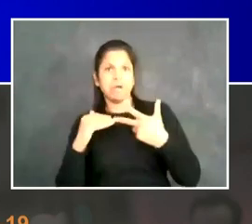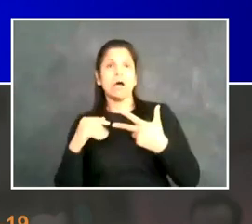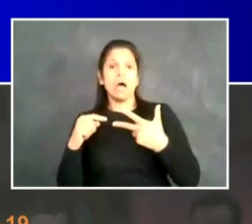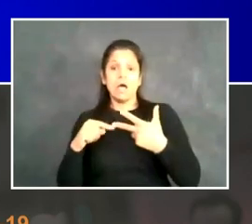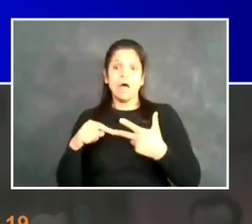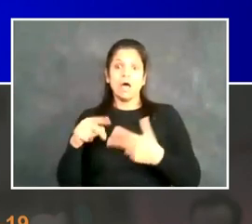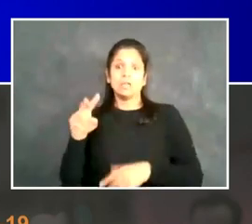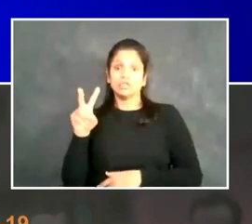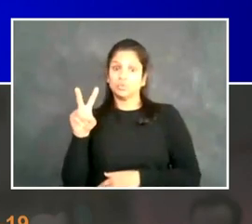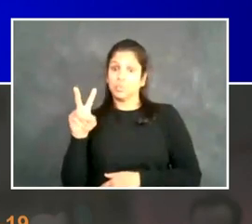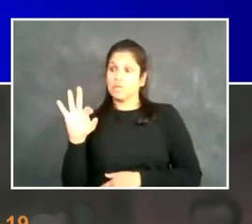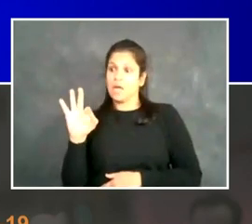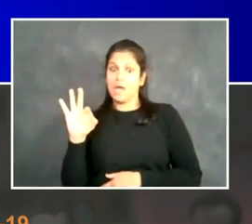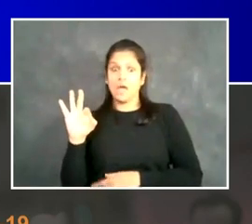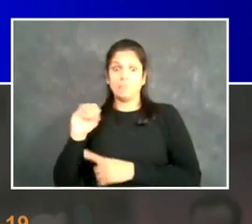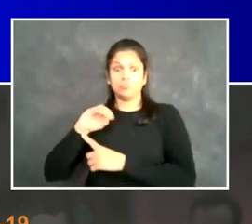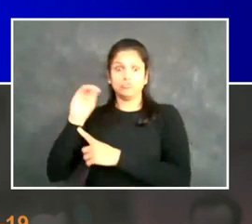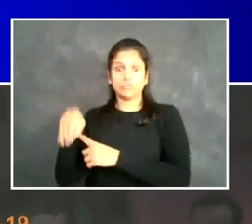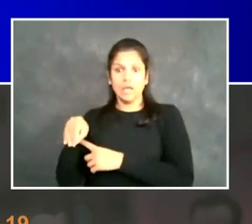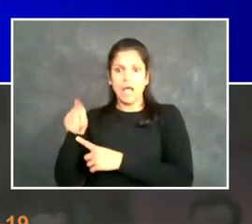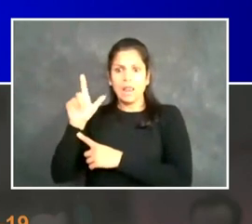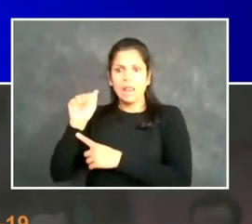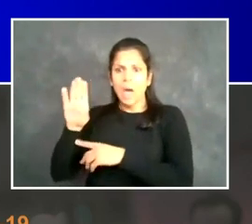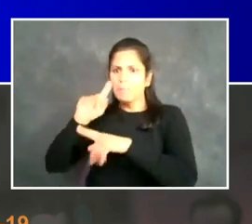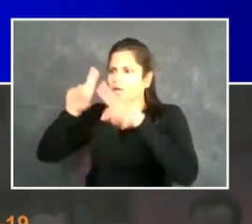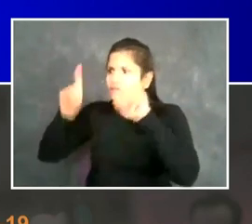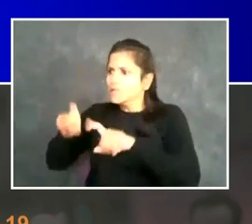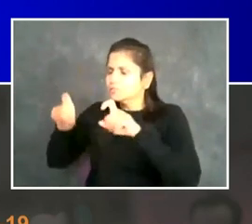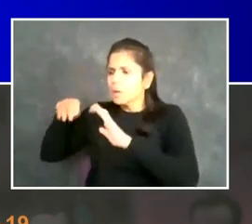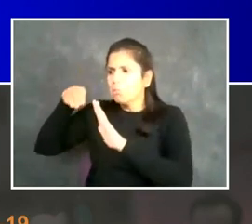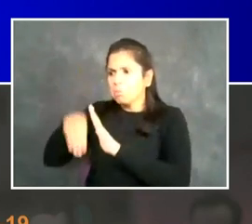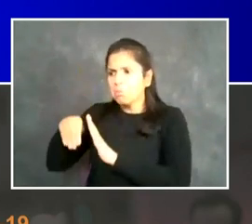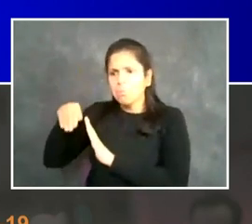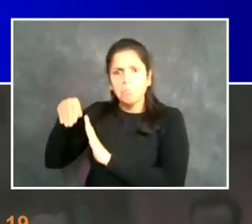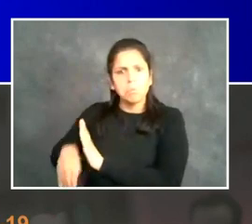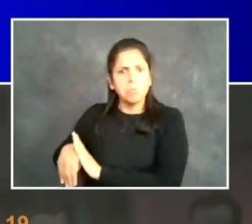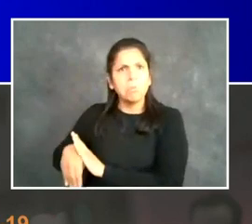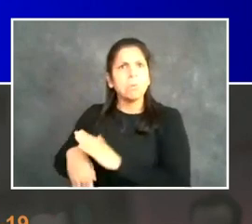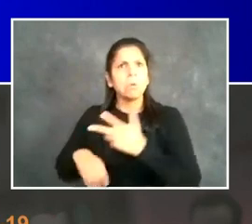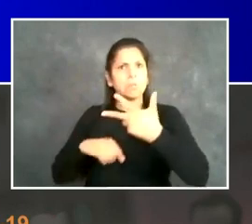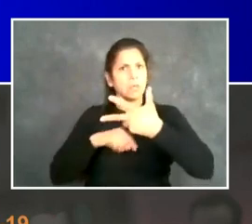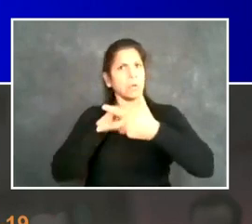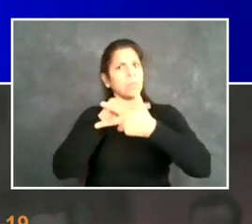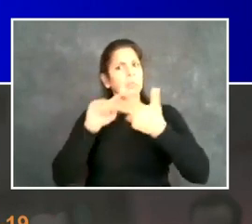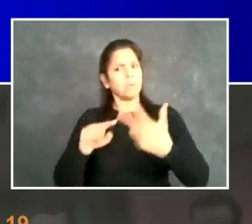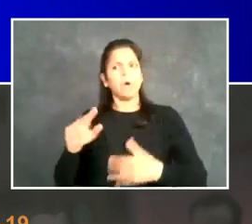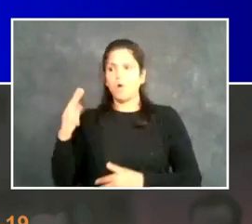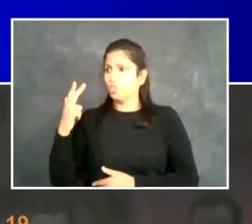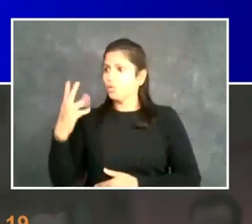FROM 56% TO 29%. THAT'S GREAT. SO, PROGRESS.